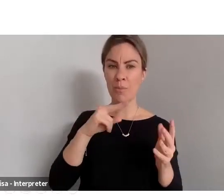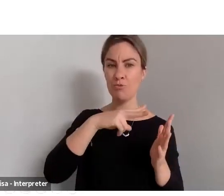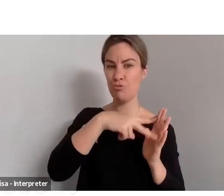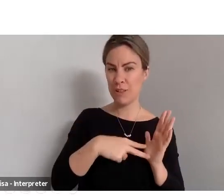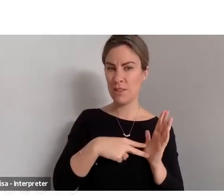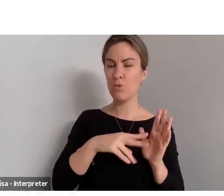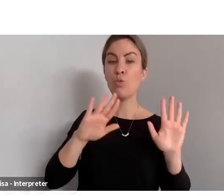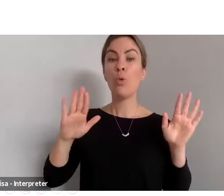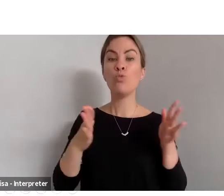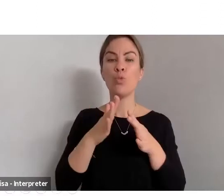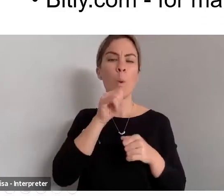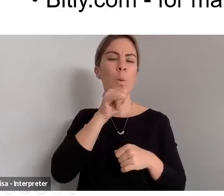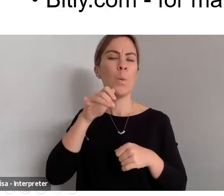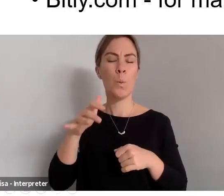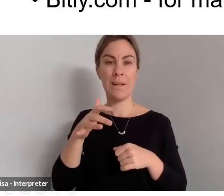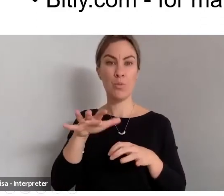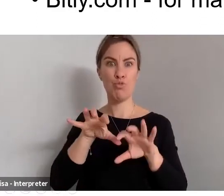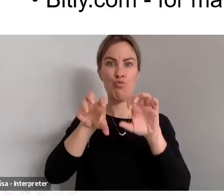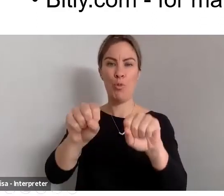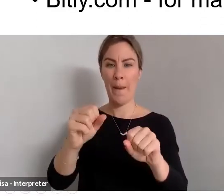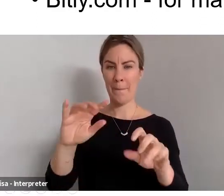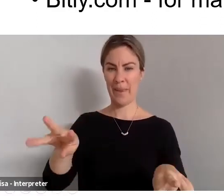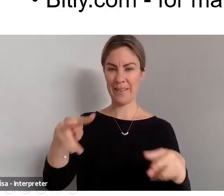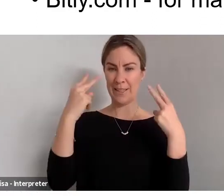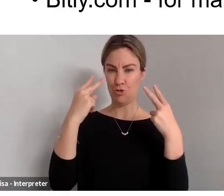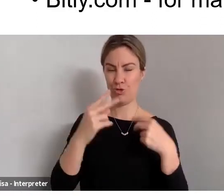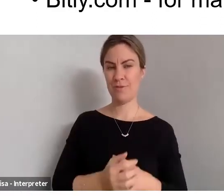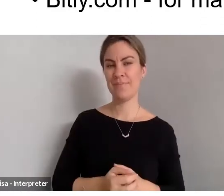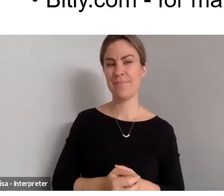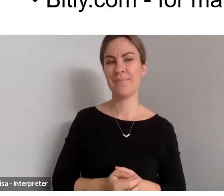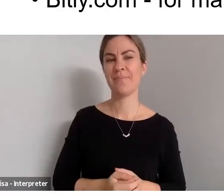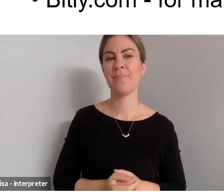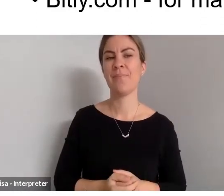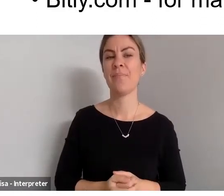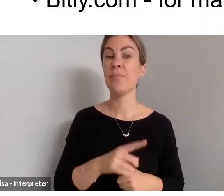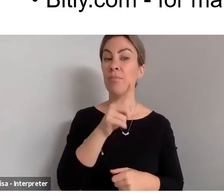Here are a few useful programs.